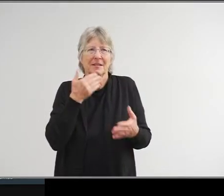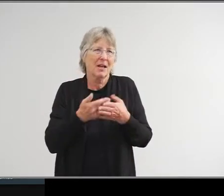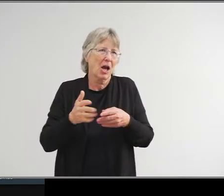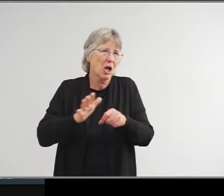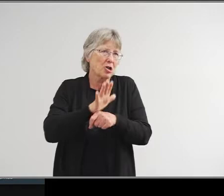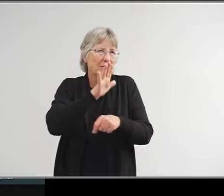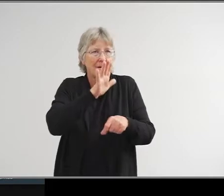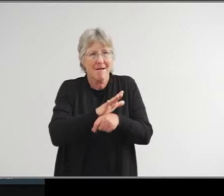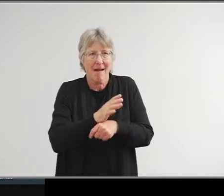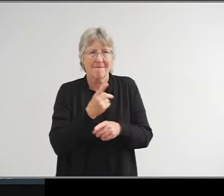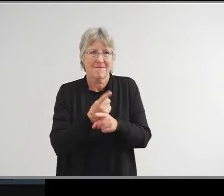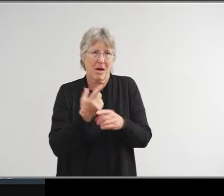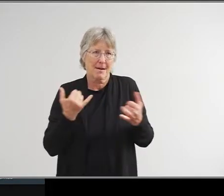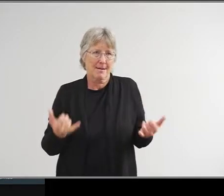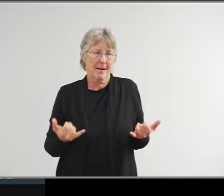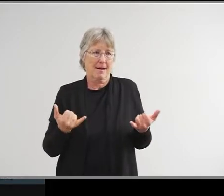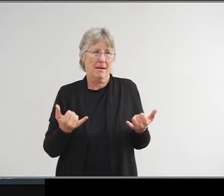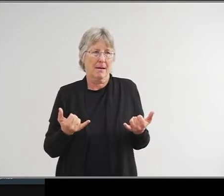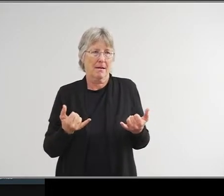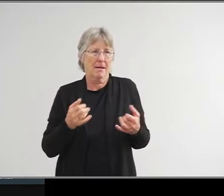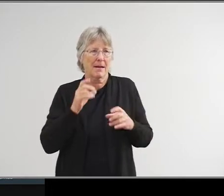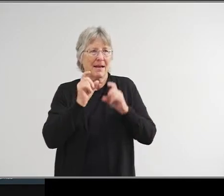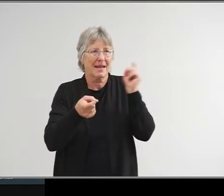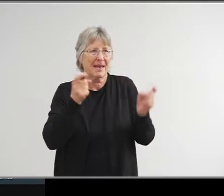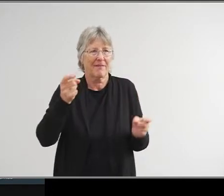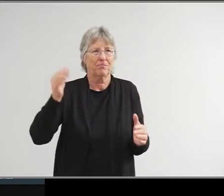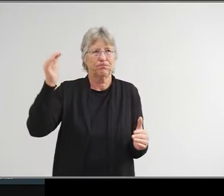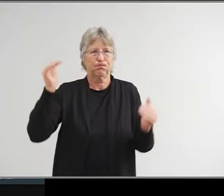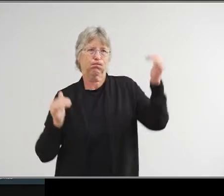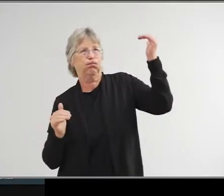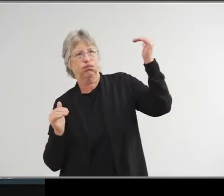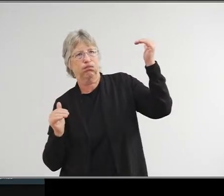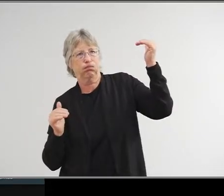At this point, given the disproportionate impact that it has